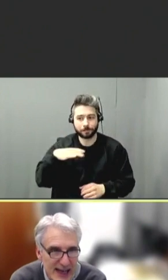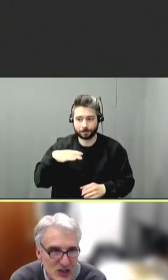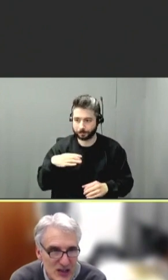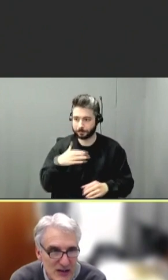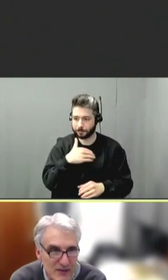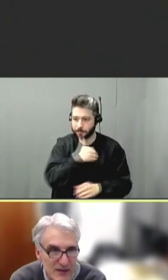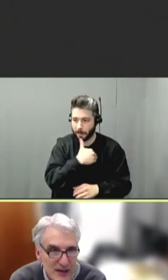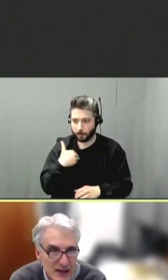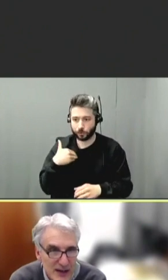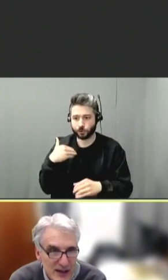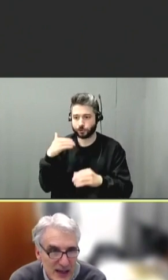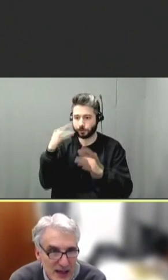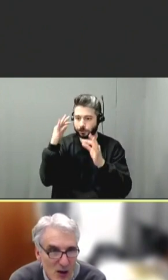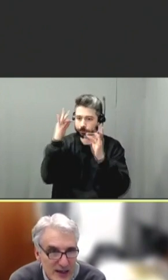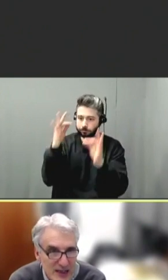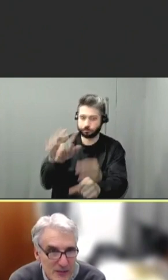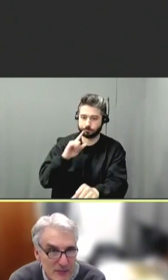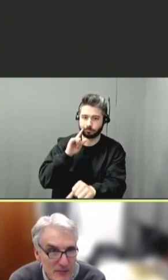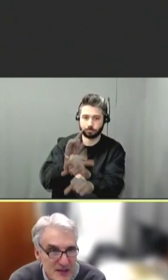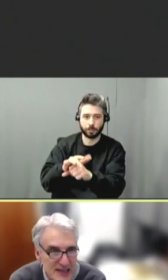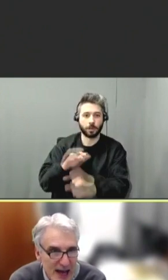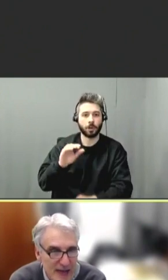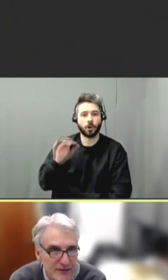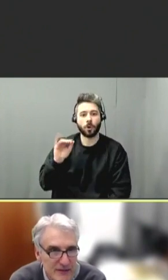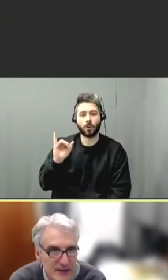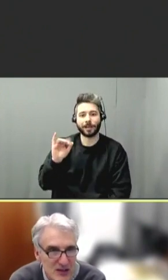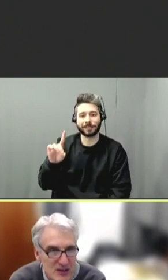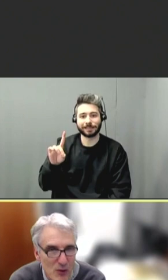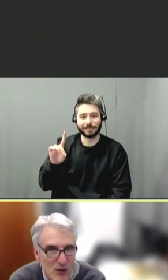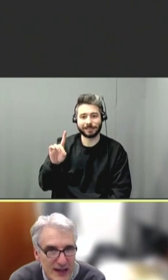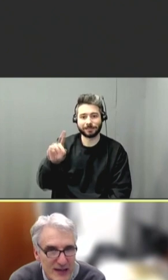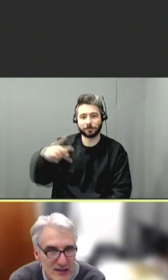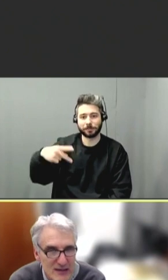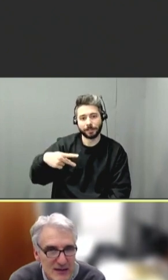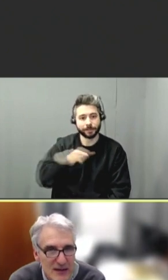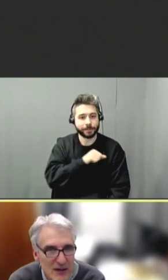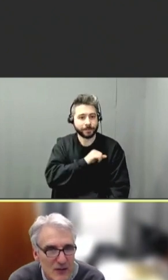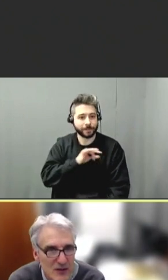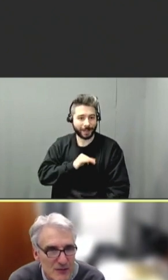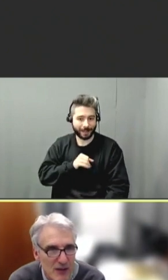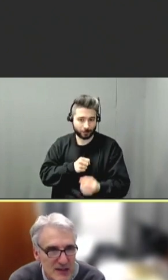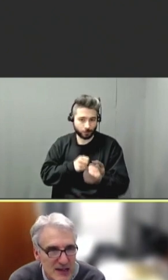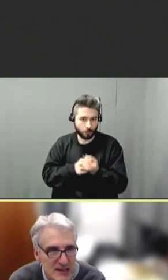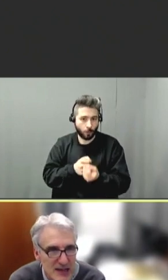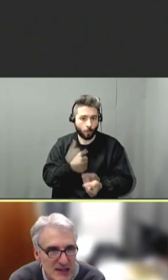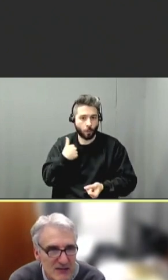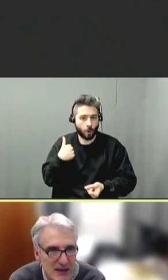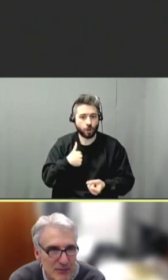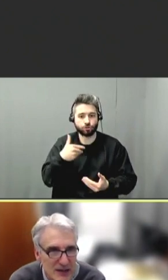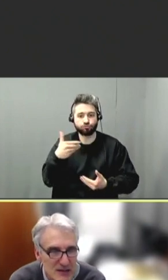dedication of the LIDP staff in supporting us through this process. Next slide, please.